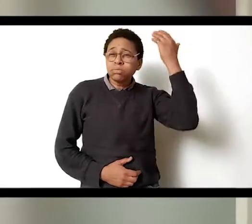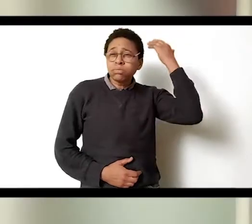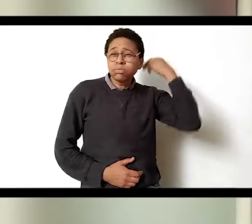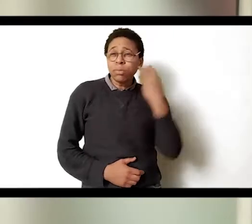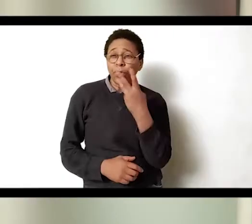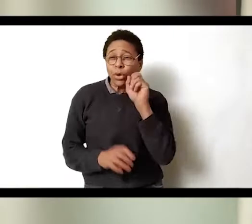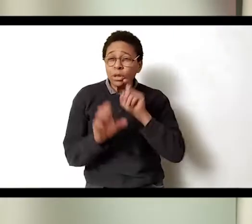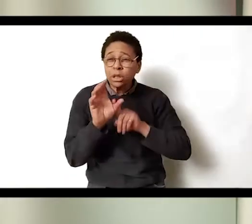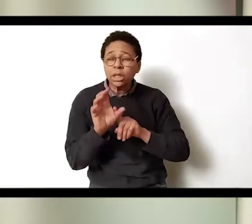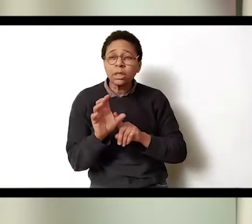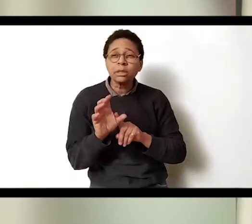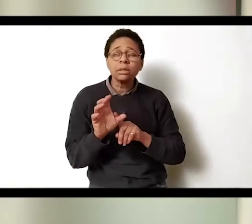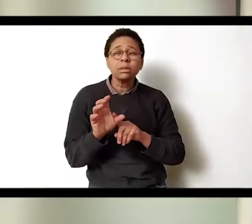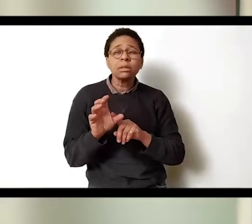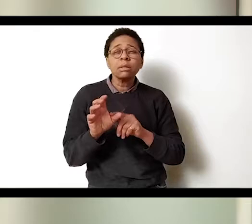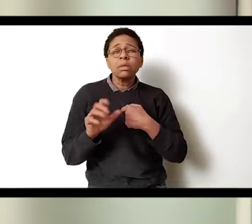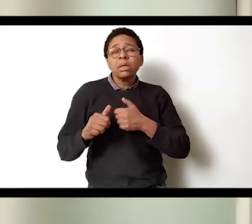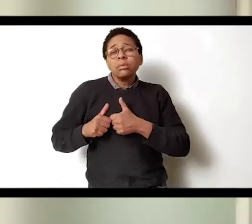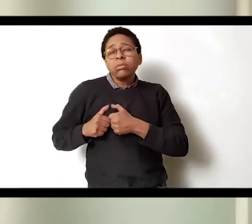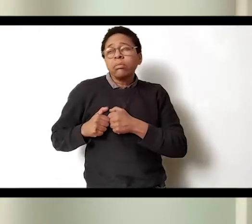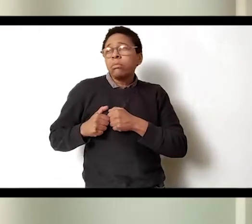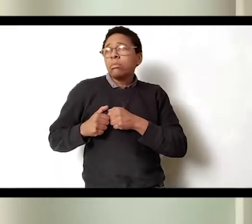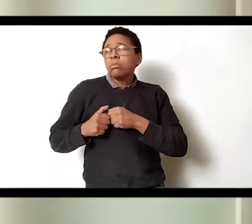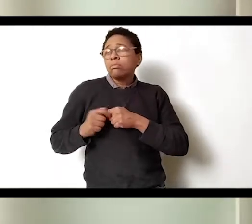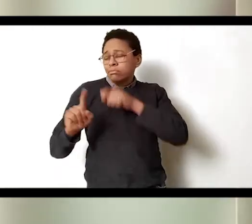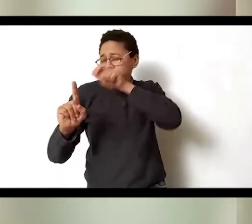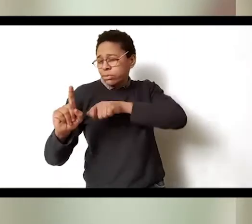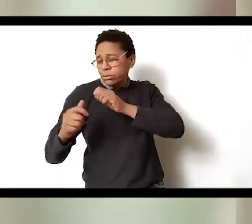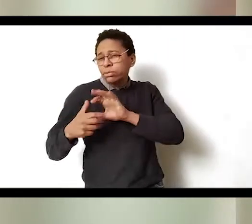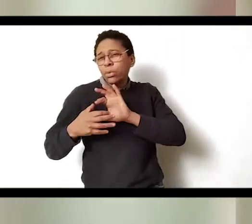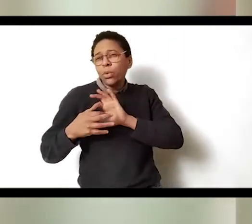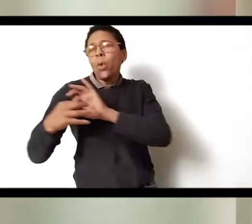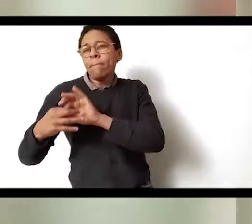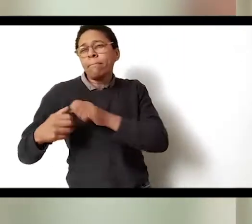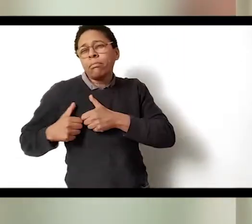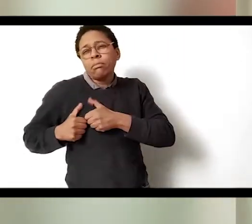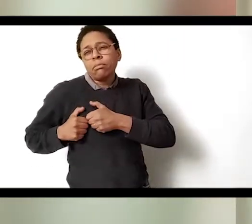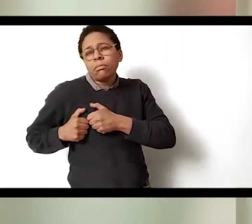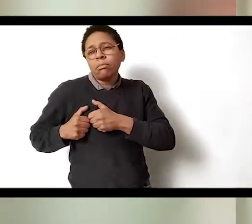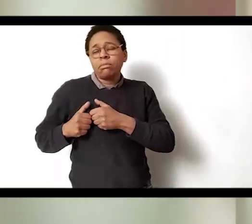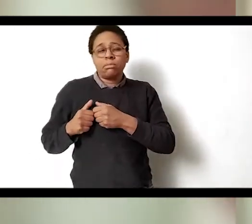Over 30 years ago, I fell in love with my soulmate.